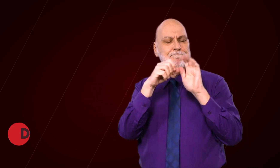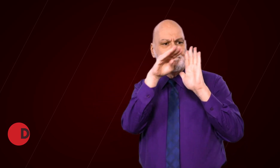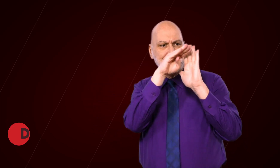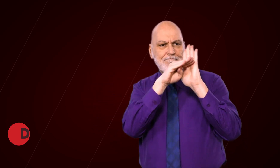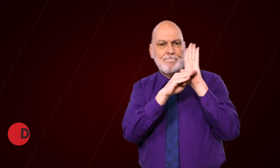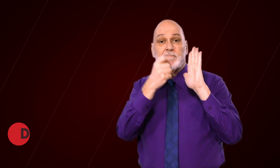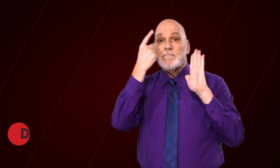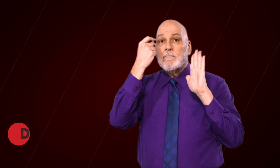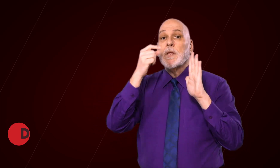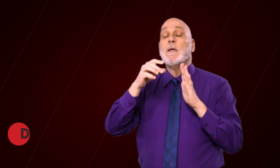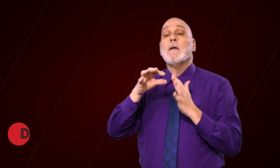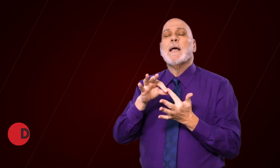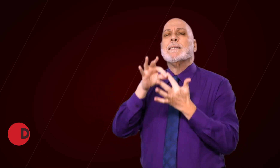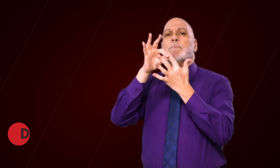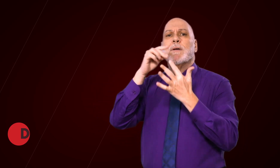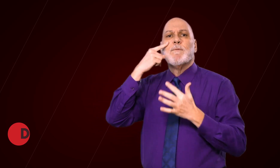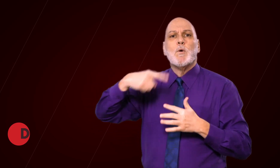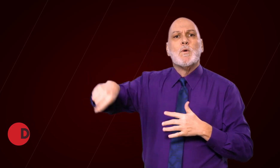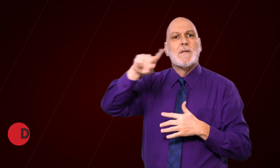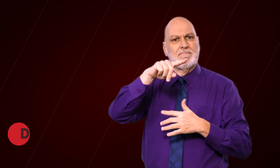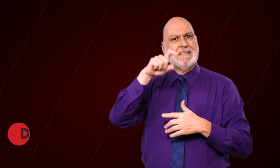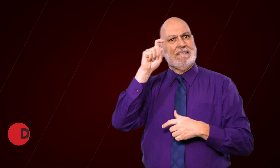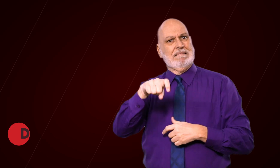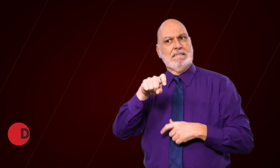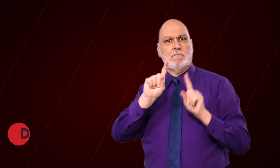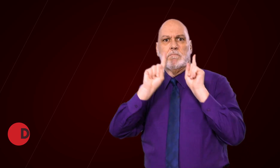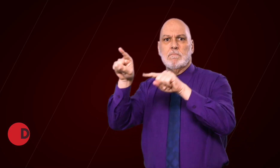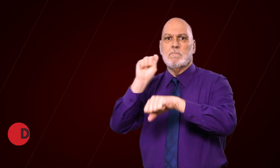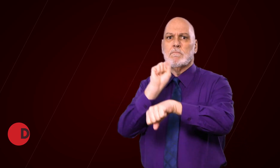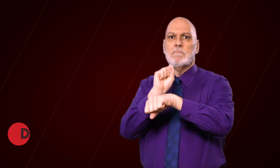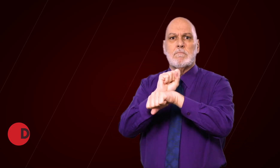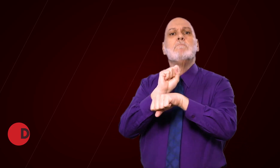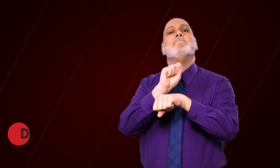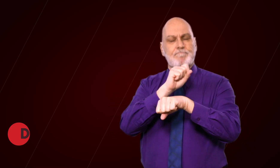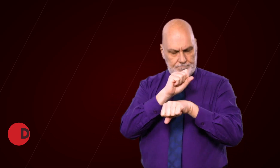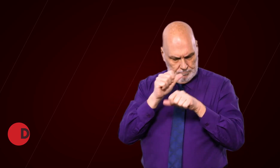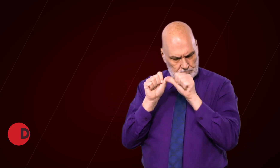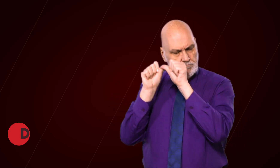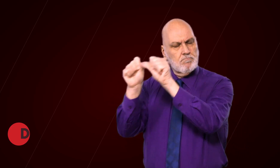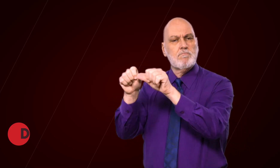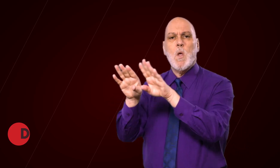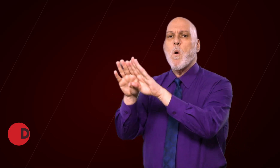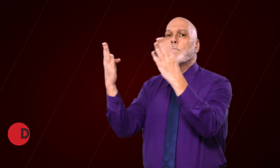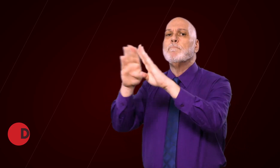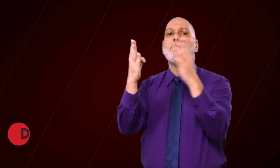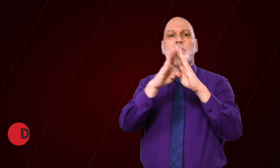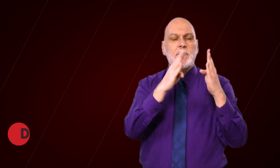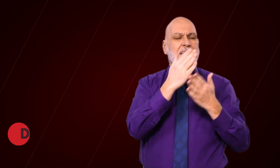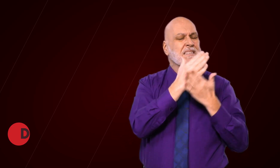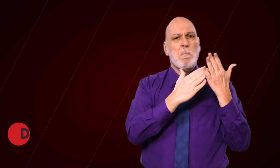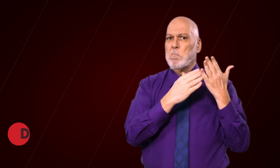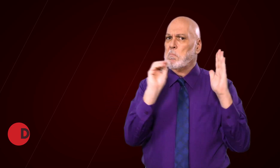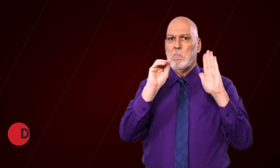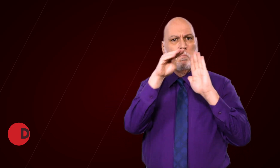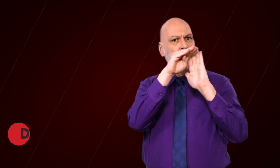They created a list of which businesses are considered essential